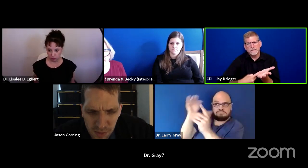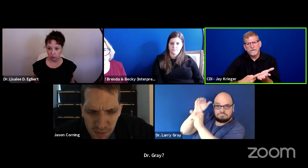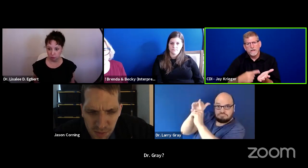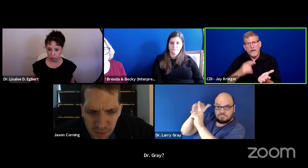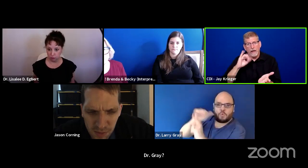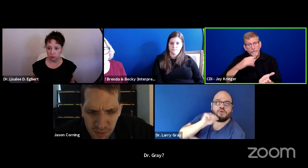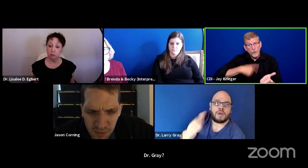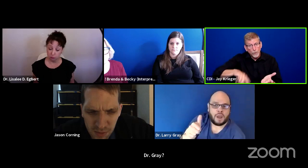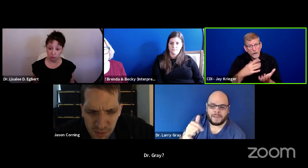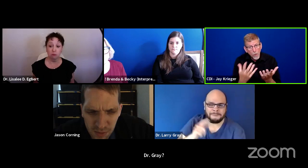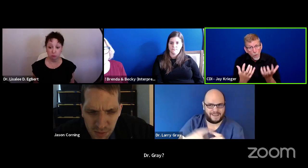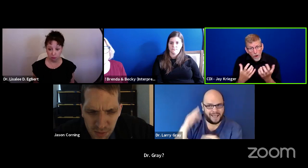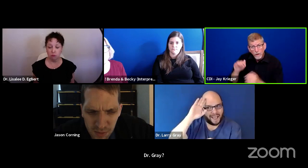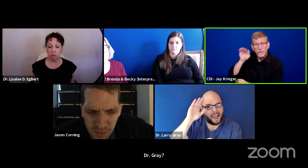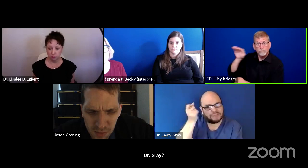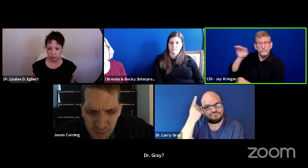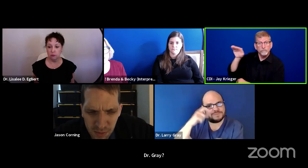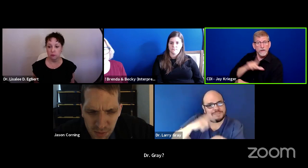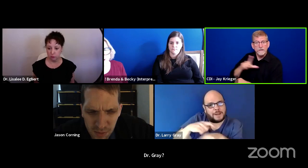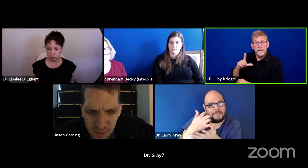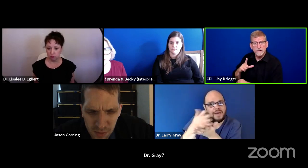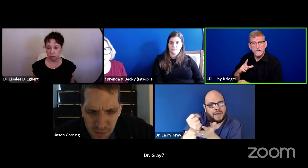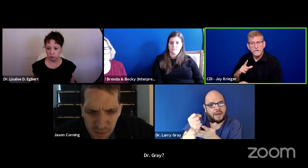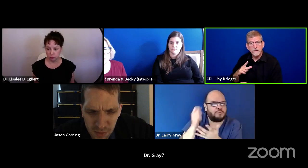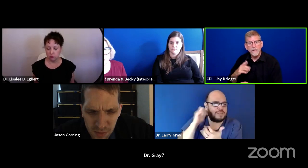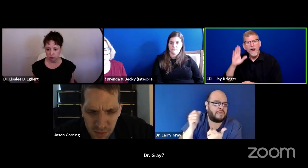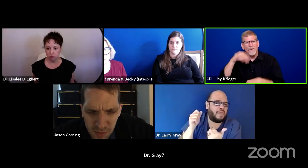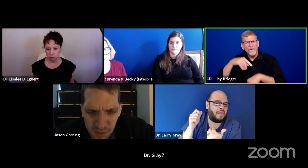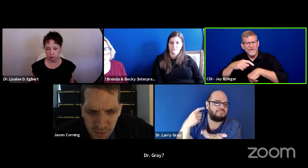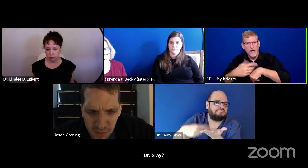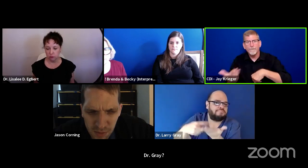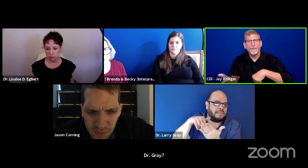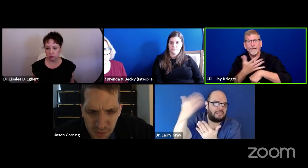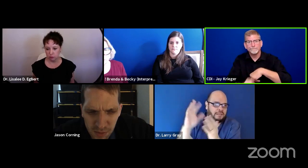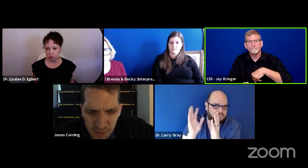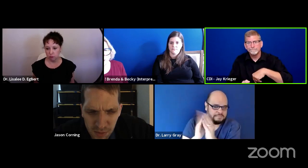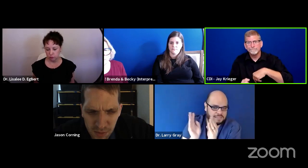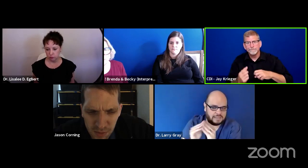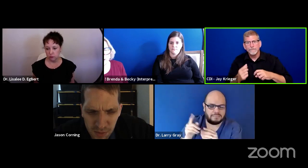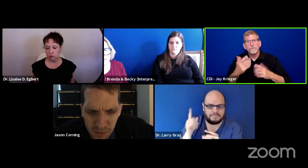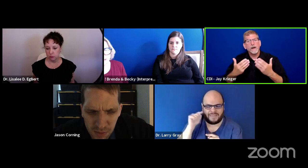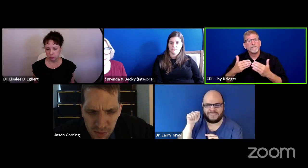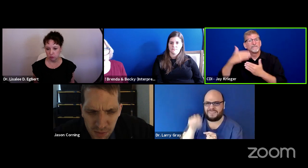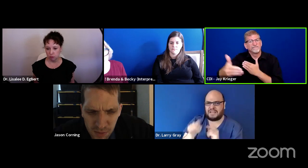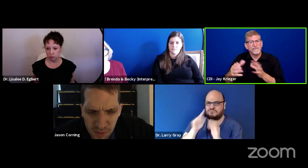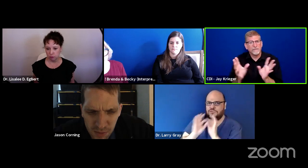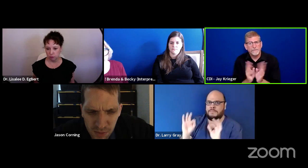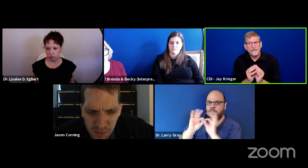that. And if we want to go and decide whether we want to go the legislative route or not. But time has run out.